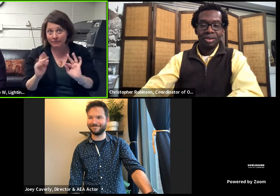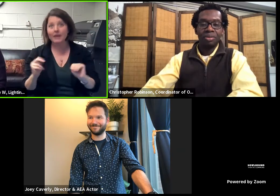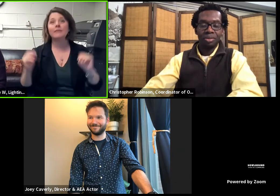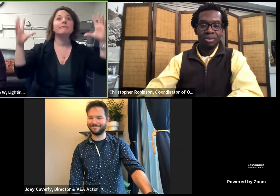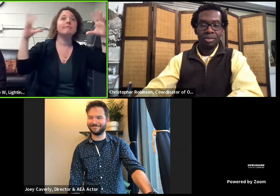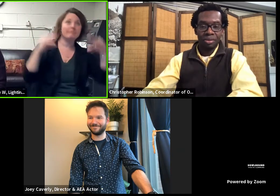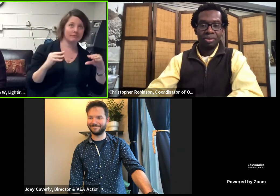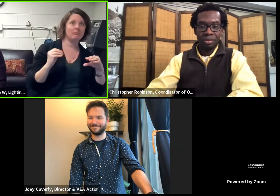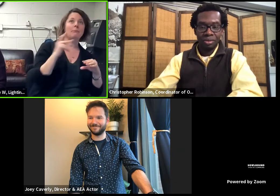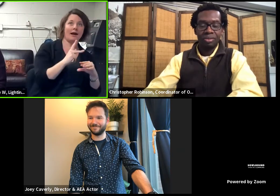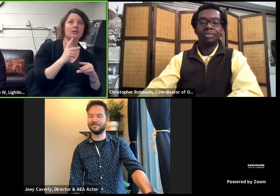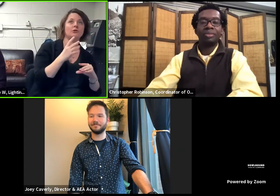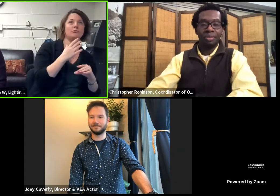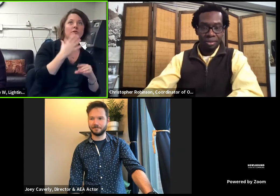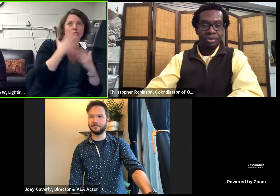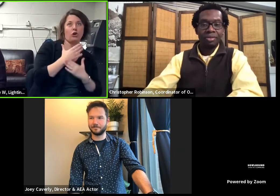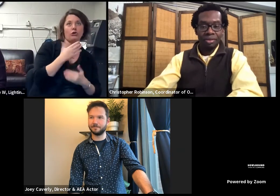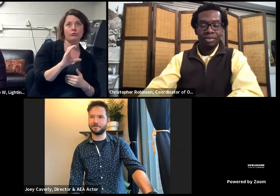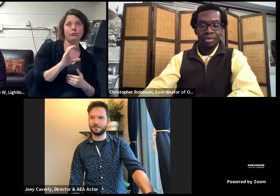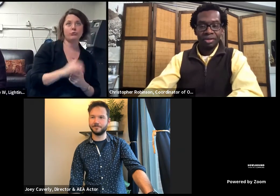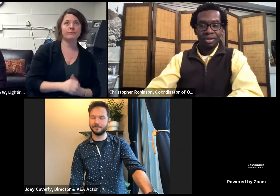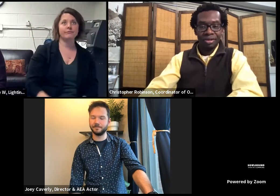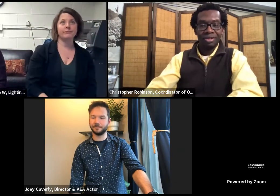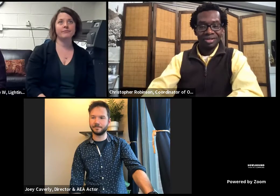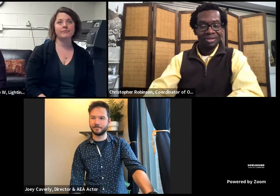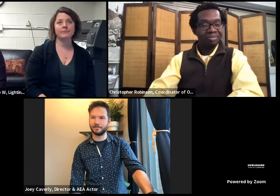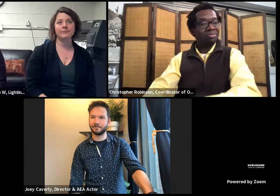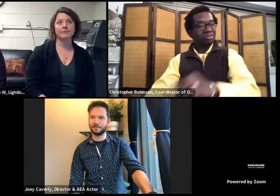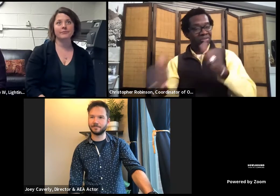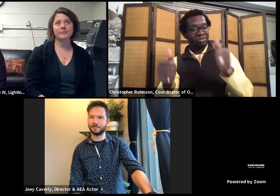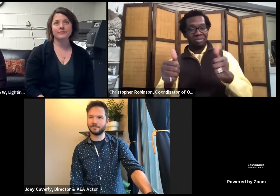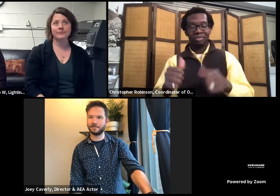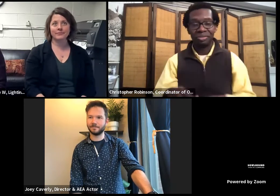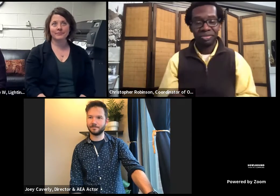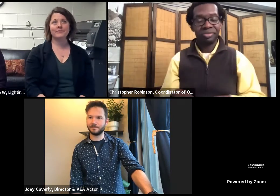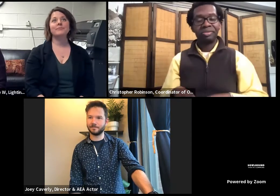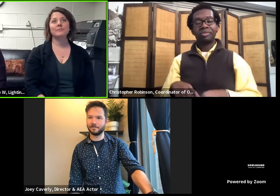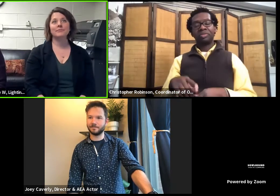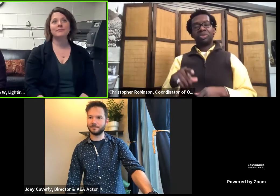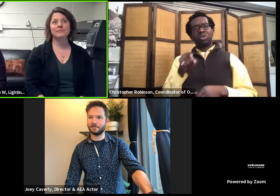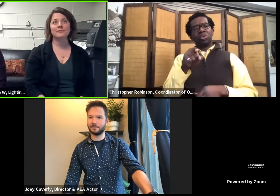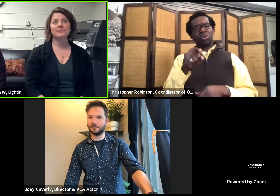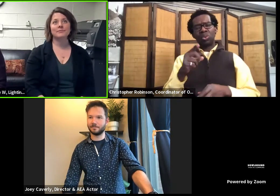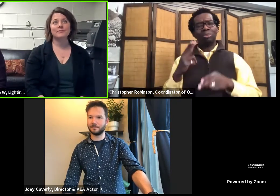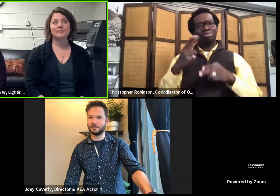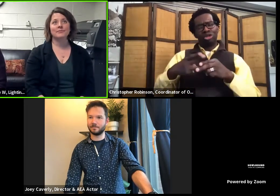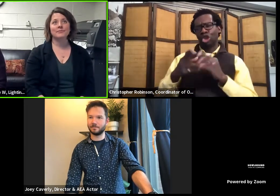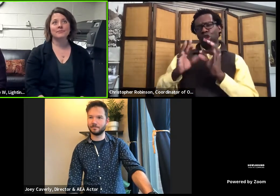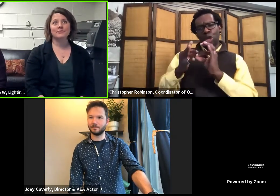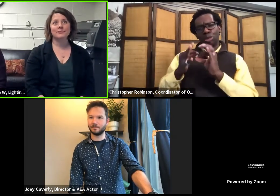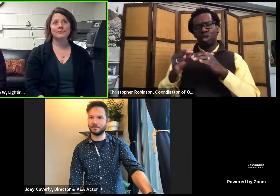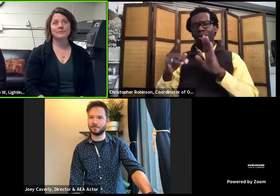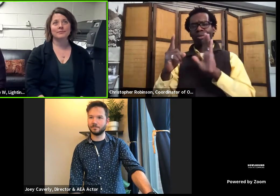and then doing the clarifications you need and then darken the lights again, but, yeah, using the interpreters or doing some lighting adjustments needed.